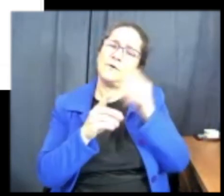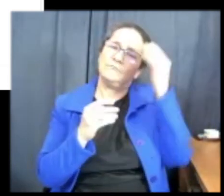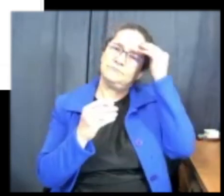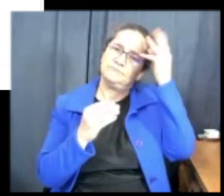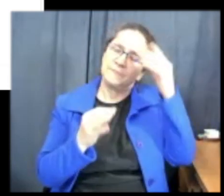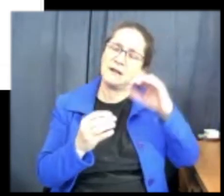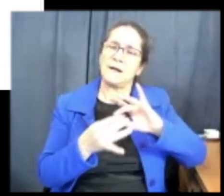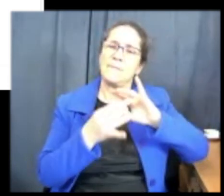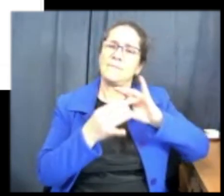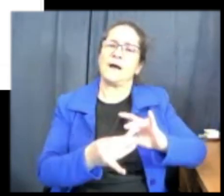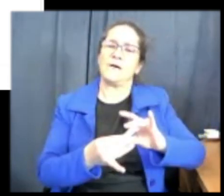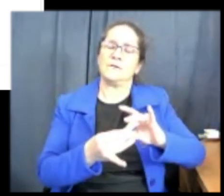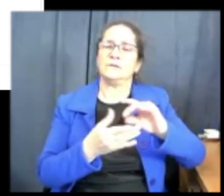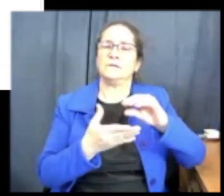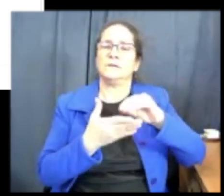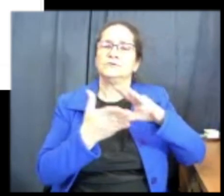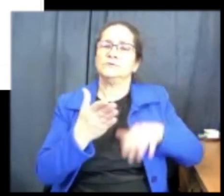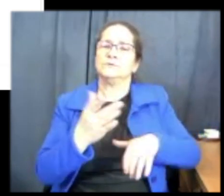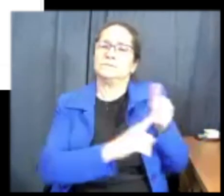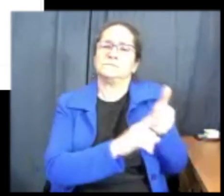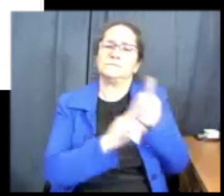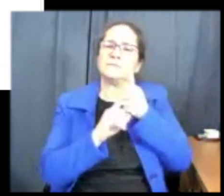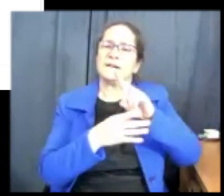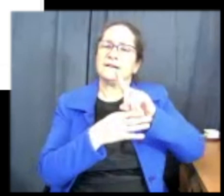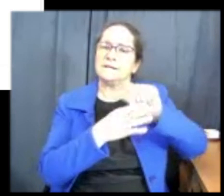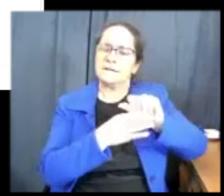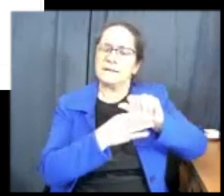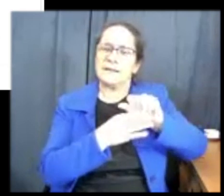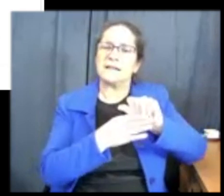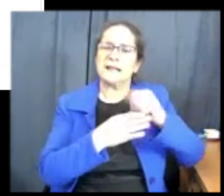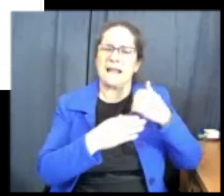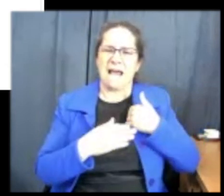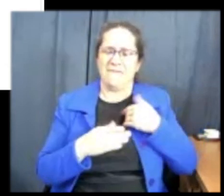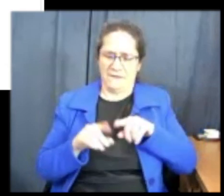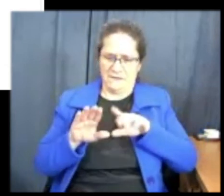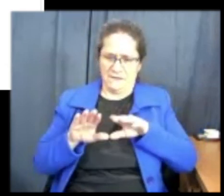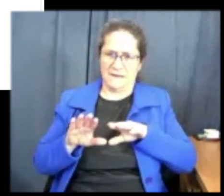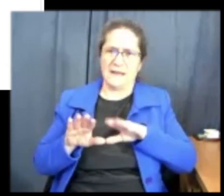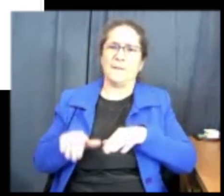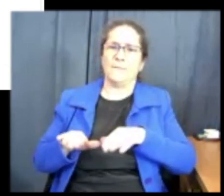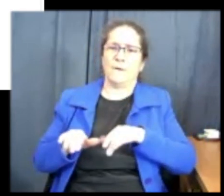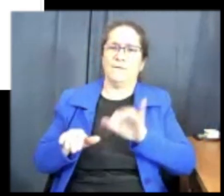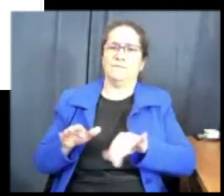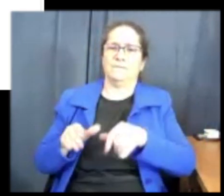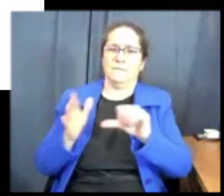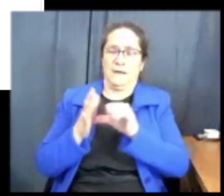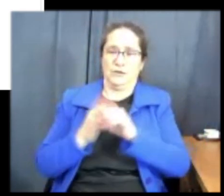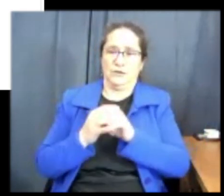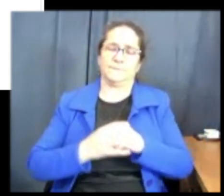with disabilities as well at the bottom of that page. So this is where we will begin.